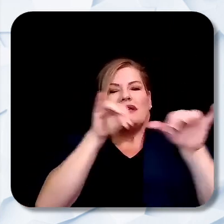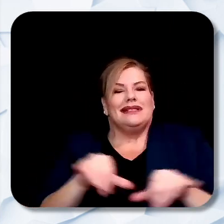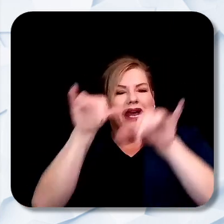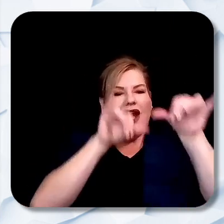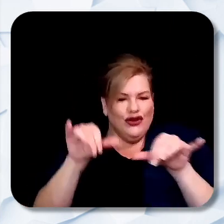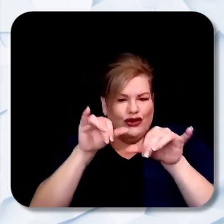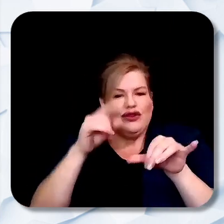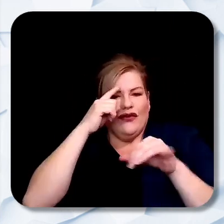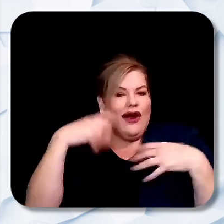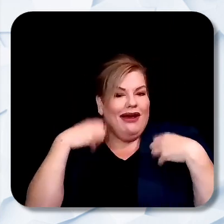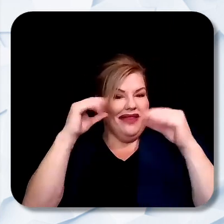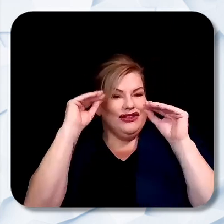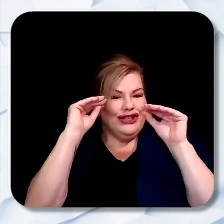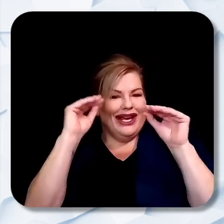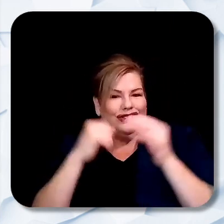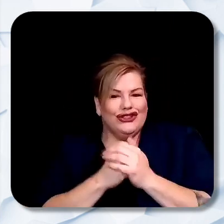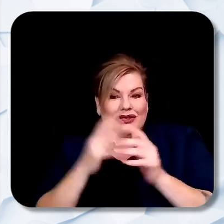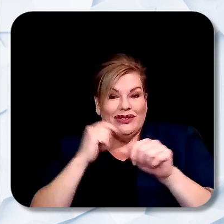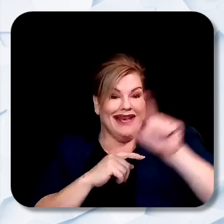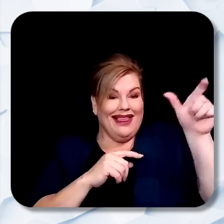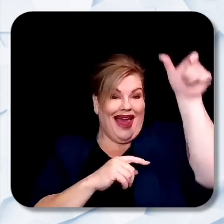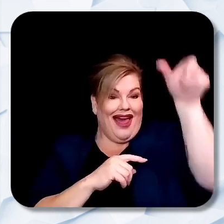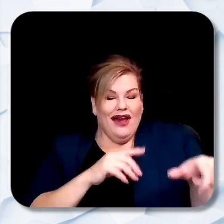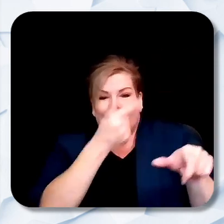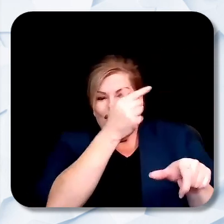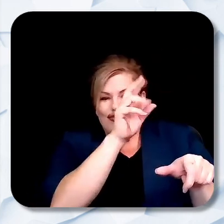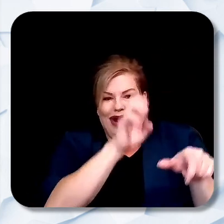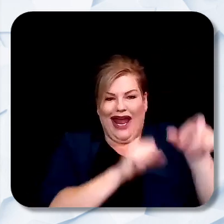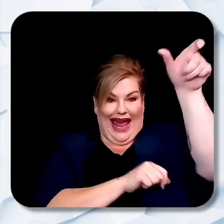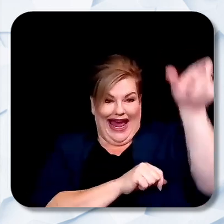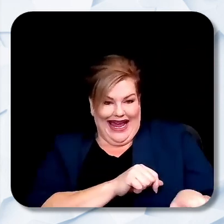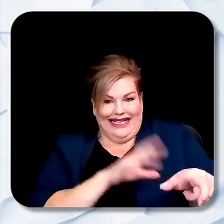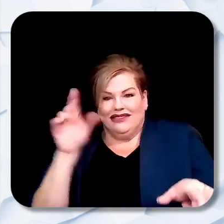you look to the very left, that's our grade levels, and the very top is the six content